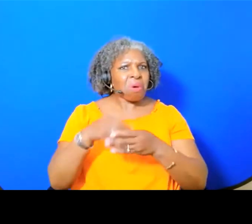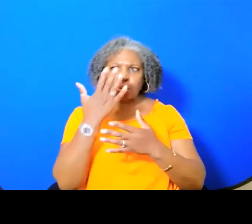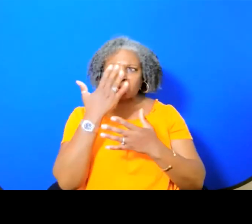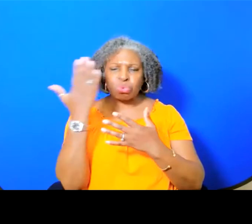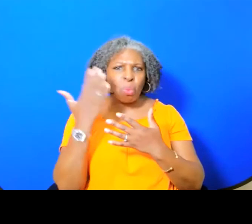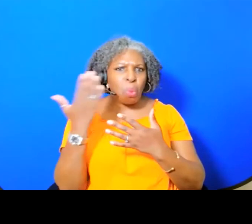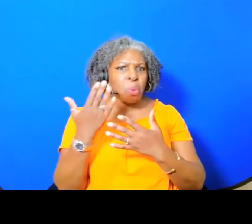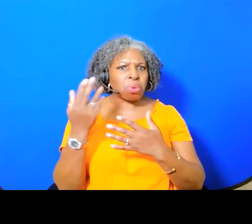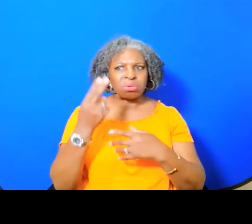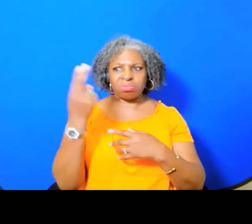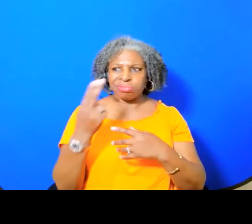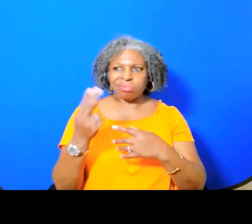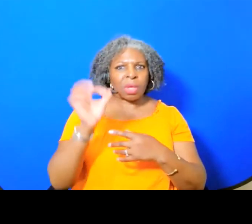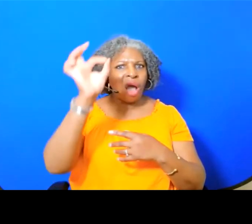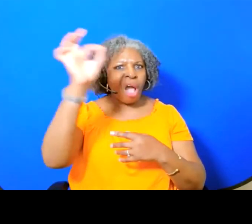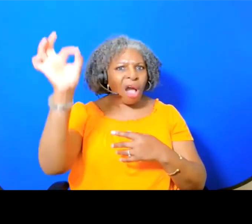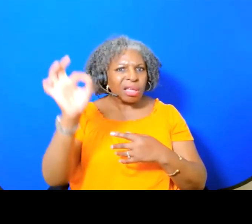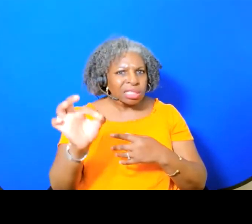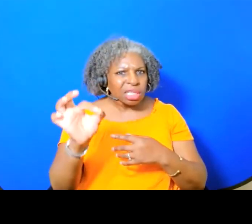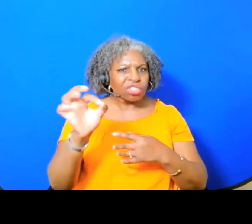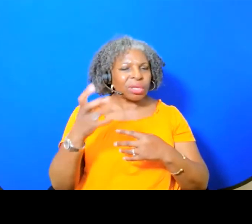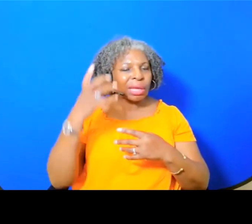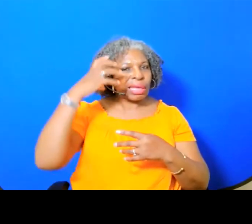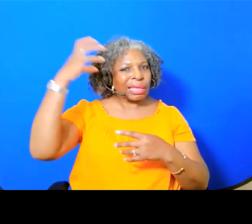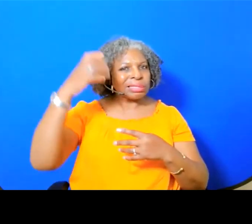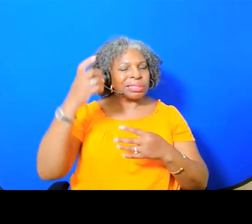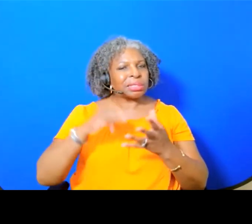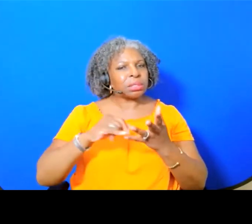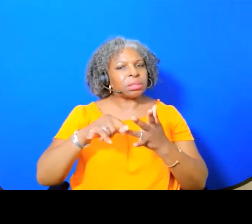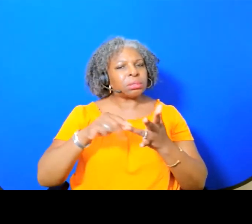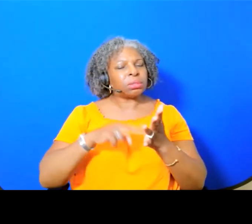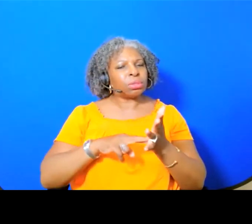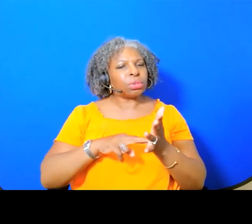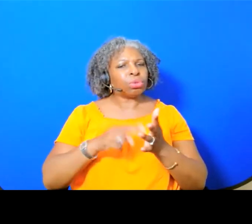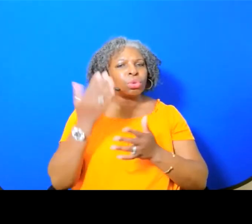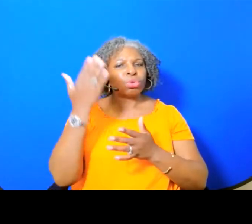and Kingston School of Art. Cíaran’s current research is